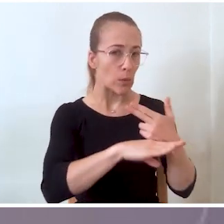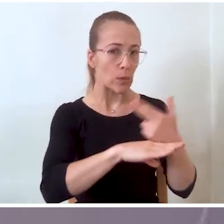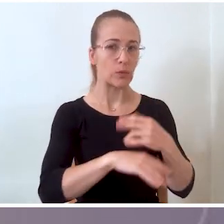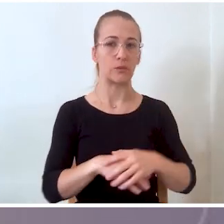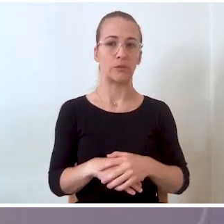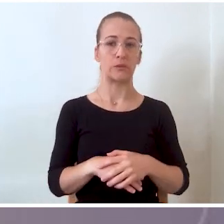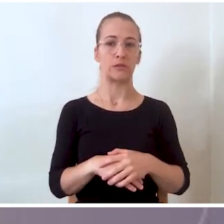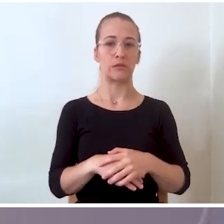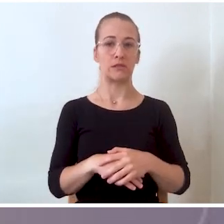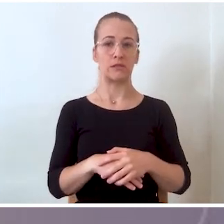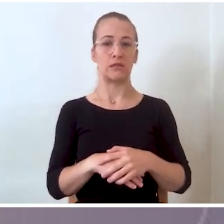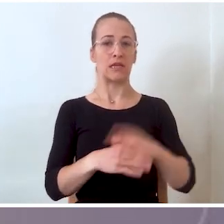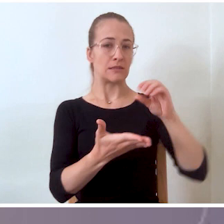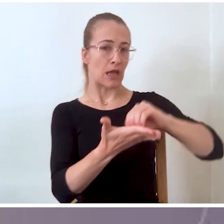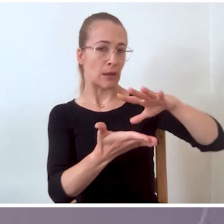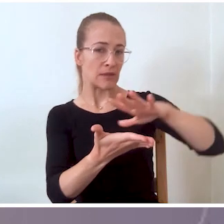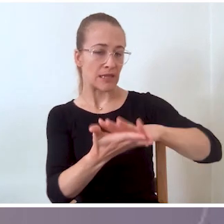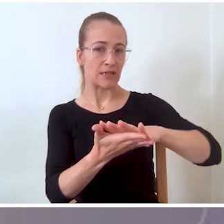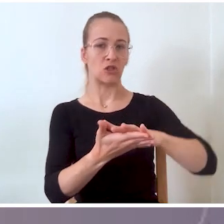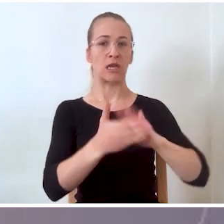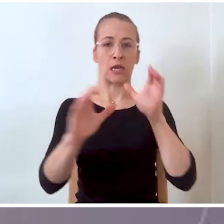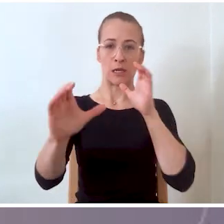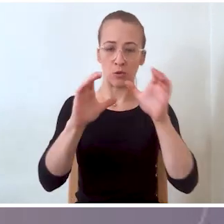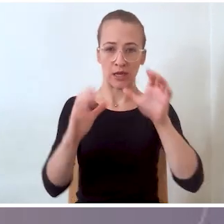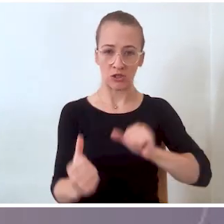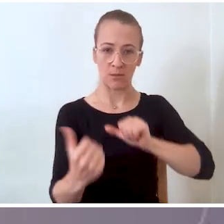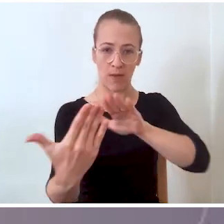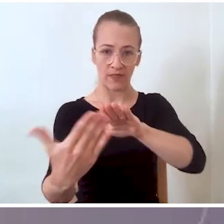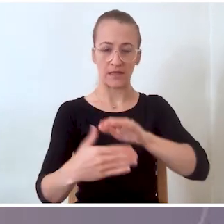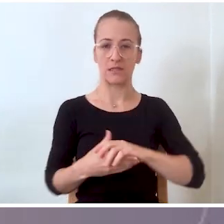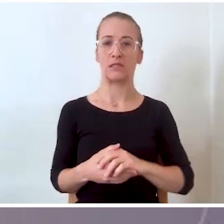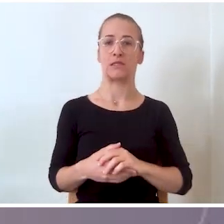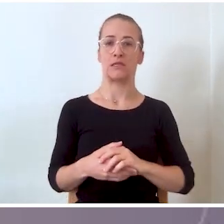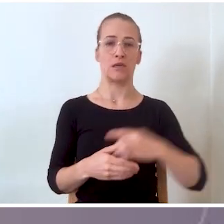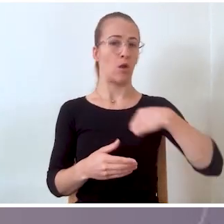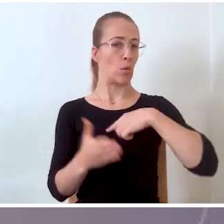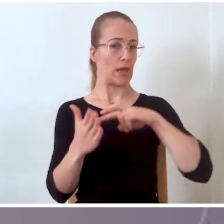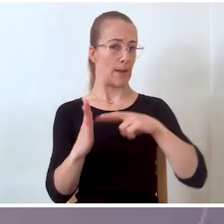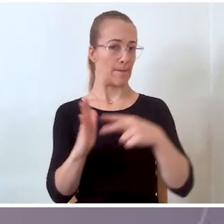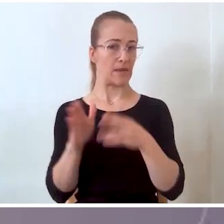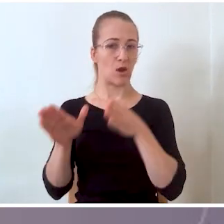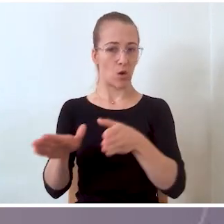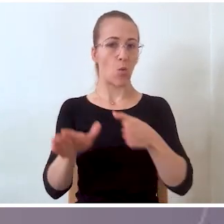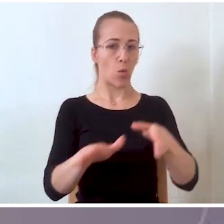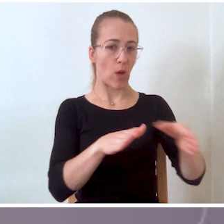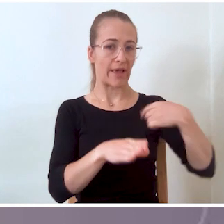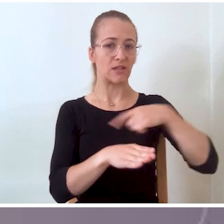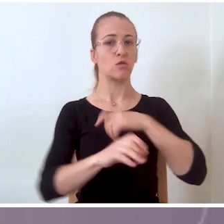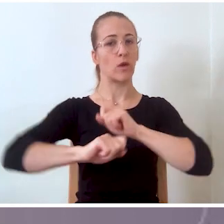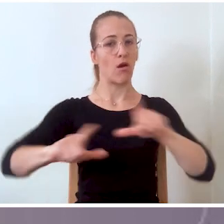such as documentation, communication methods. We're talking about ways that we all use